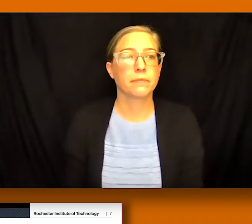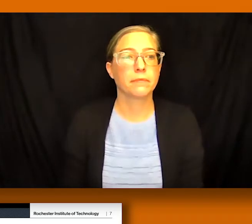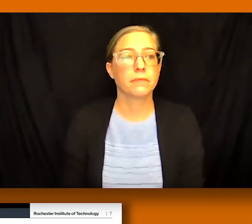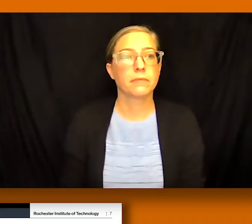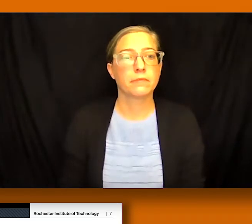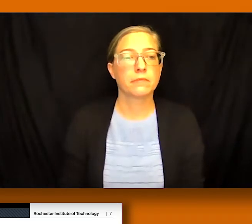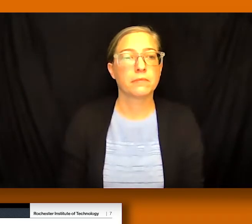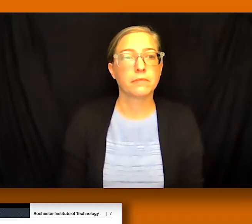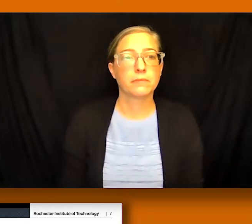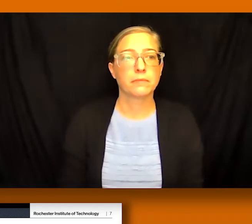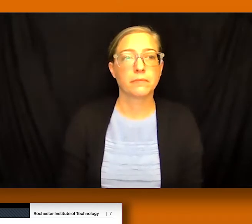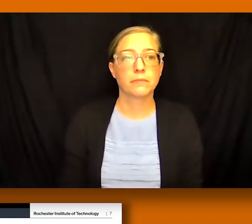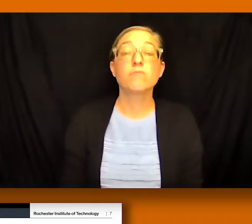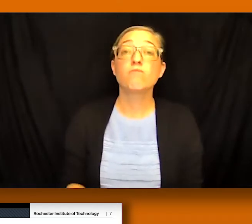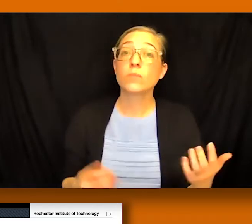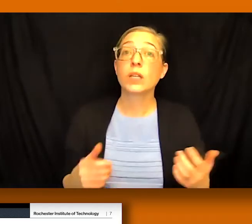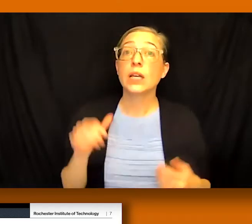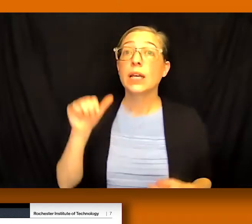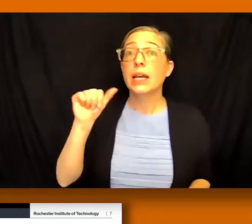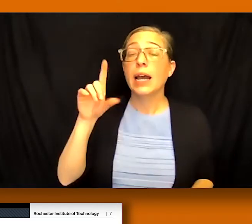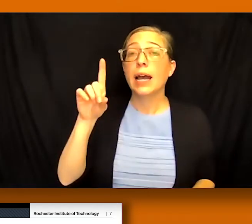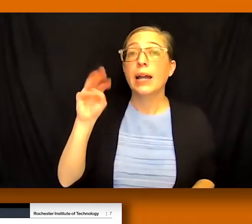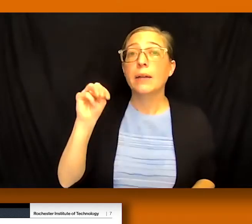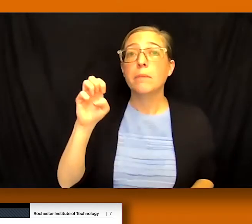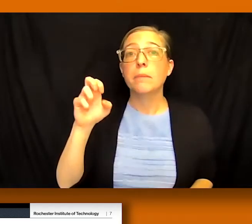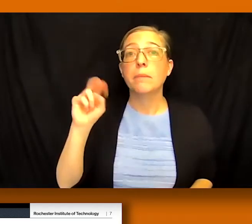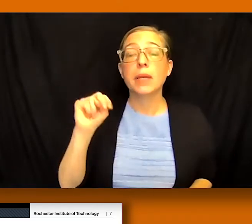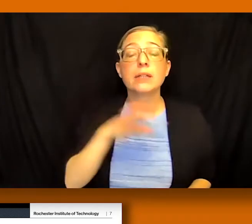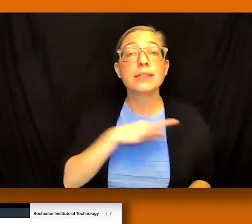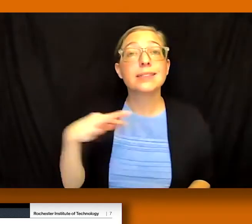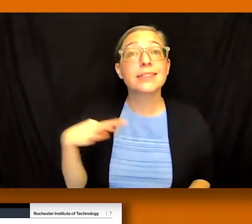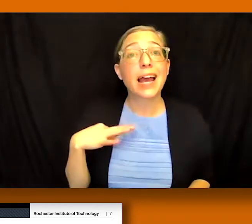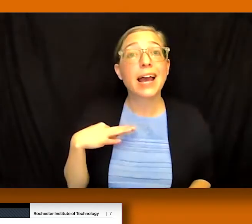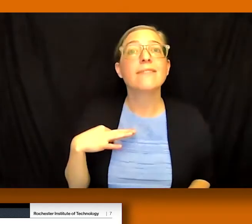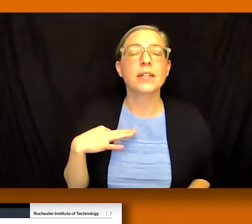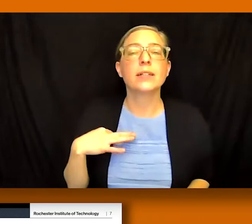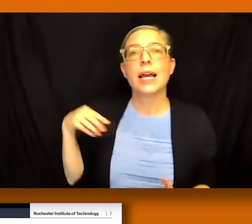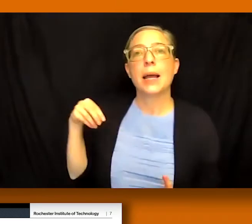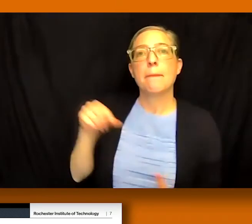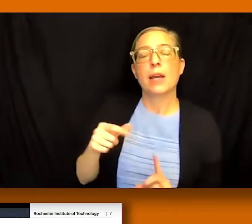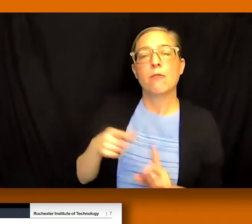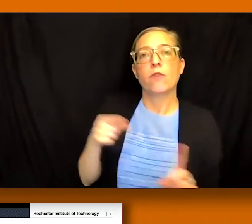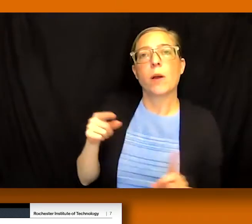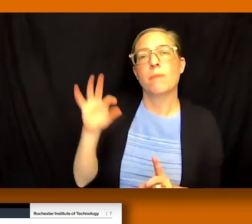Um, that gets paid out of the FNA that RIT receives.